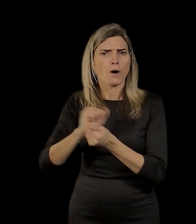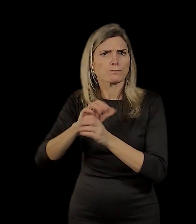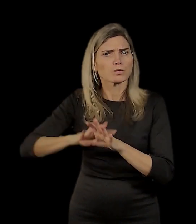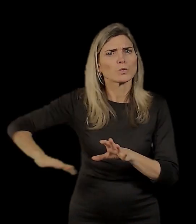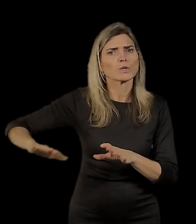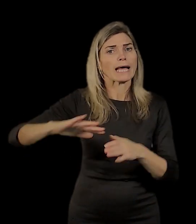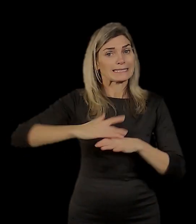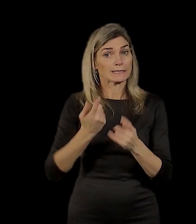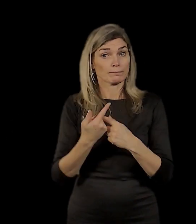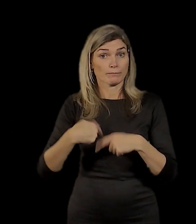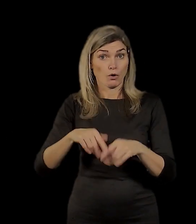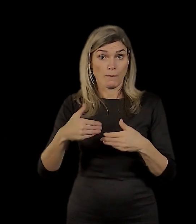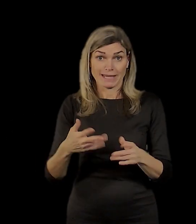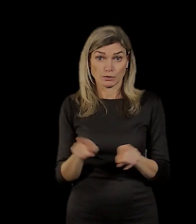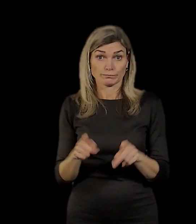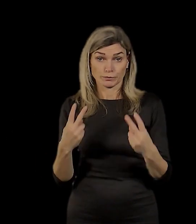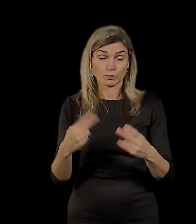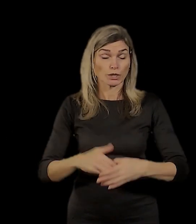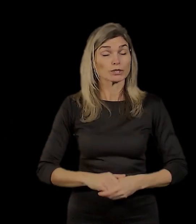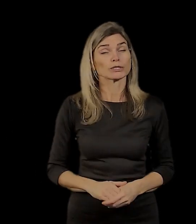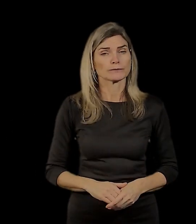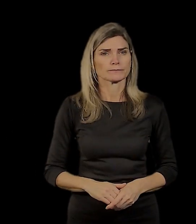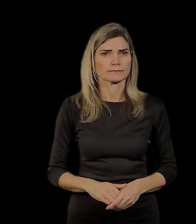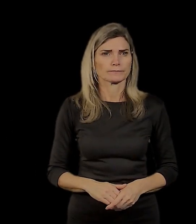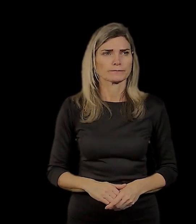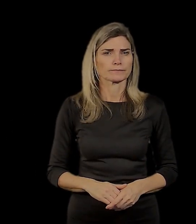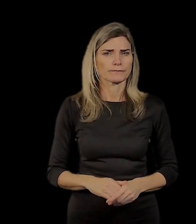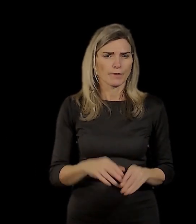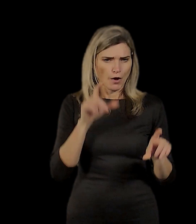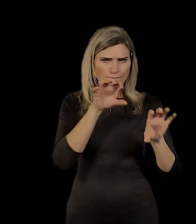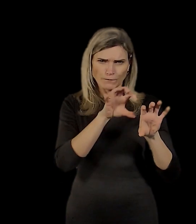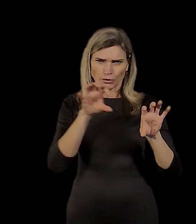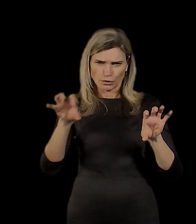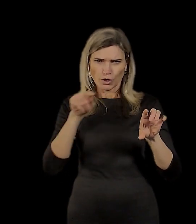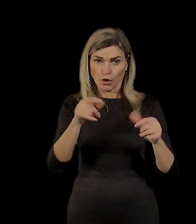On the left you can see a picture of the width of the public space, which is shared by cyclists, pedestrians,